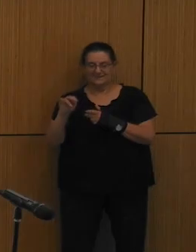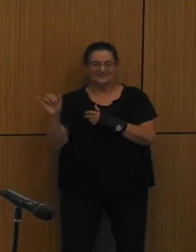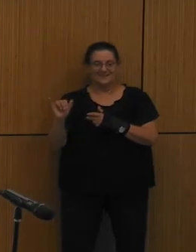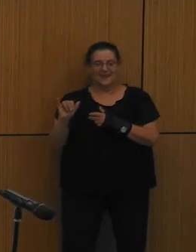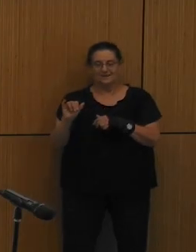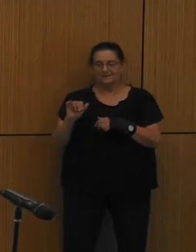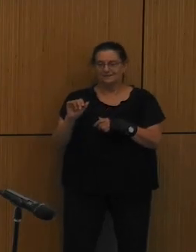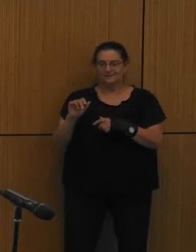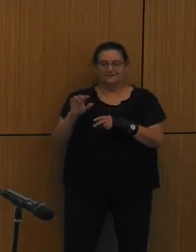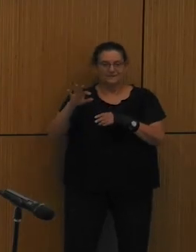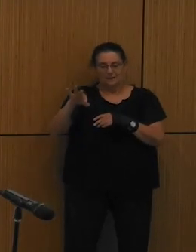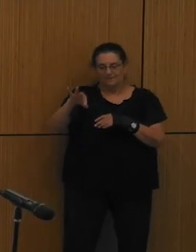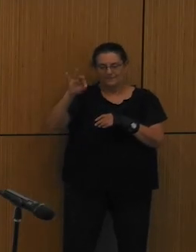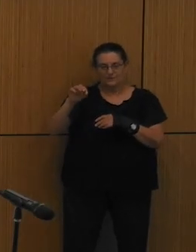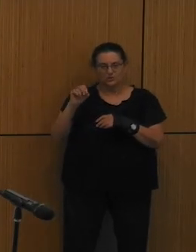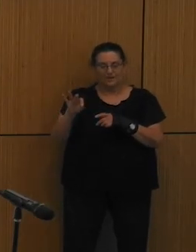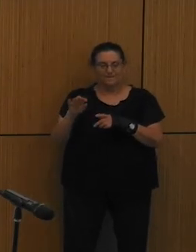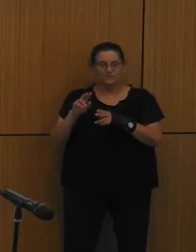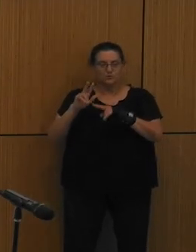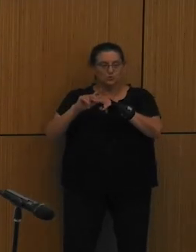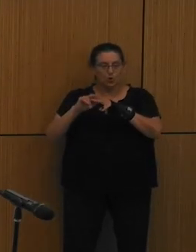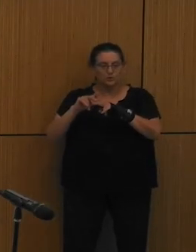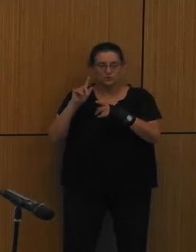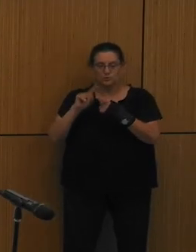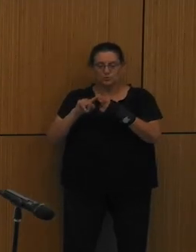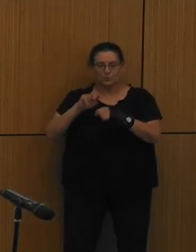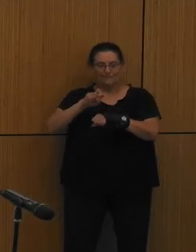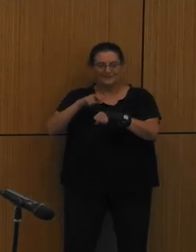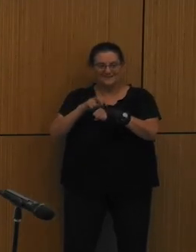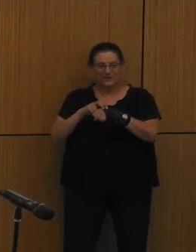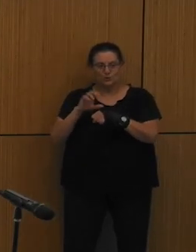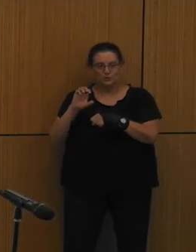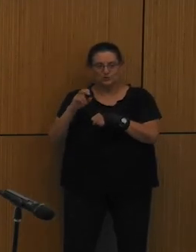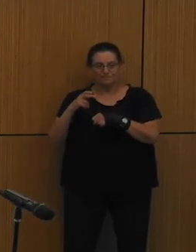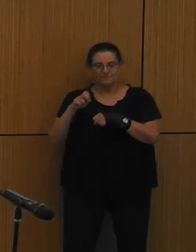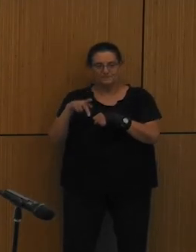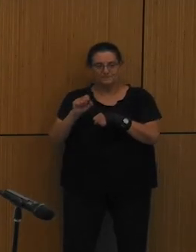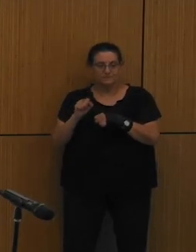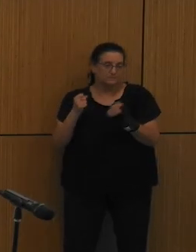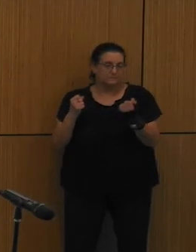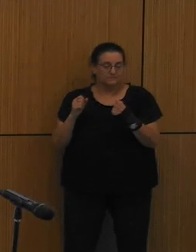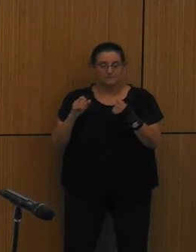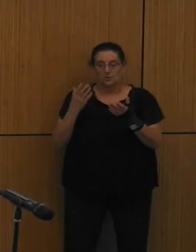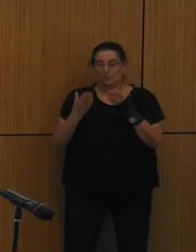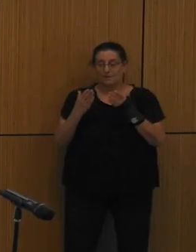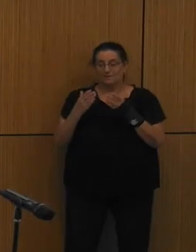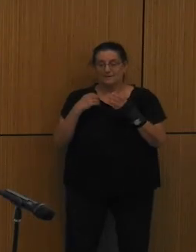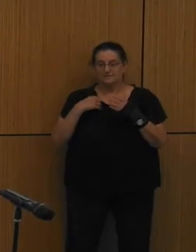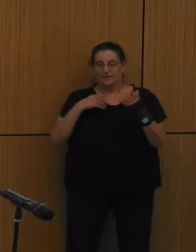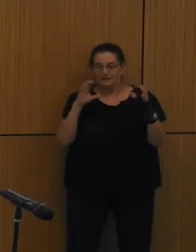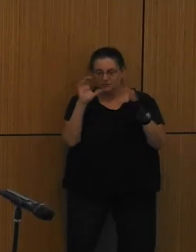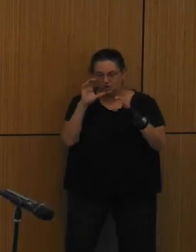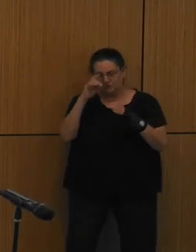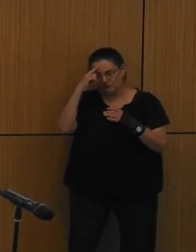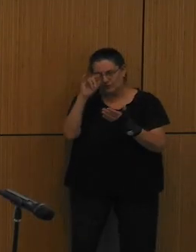That would be like, you know, a giant semi tractor trailer truck of potato chips. Or maybe it'd be like a scavenger hunt where I give a little postage stamp